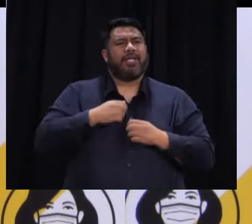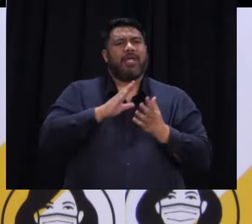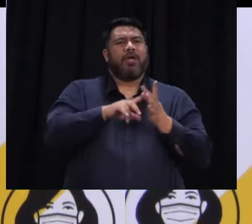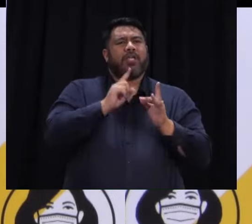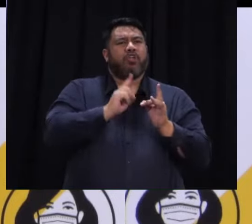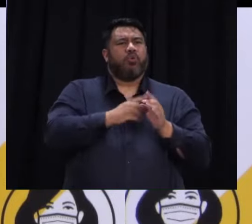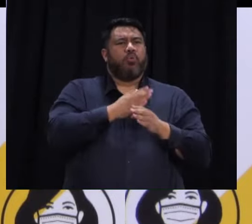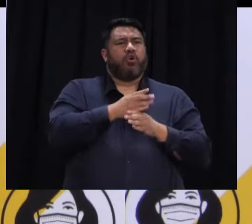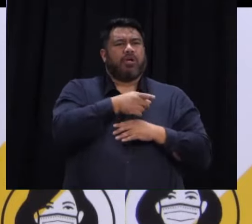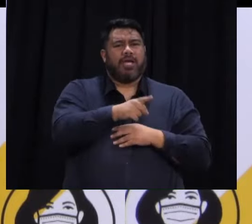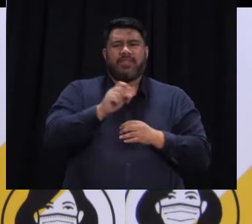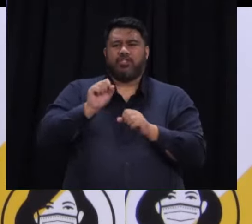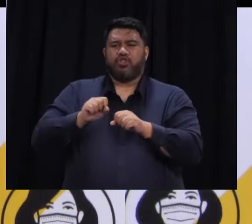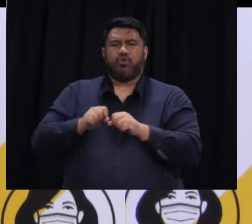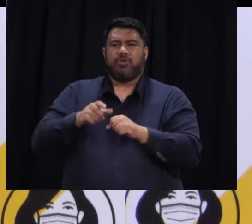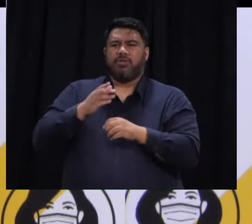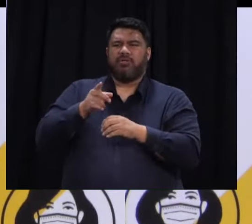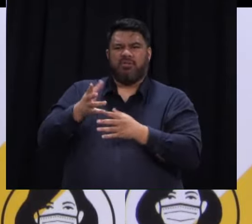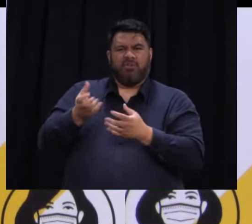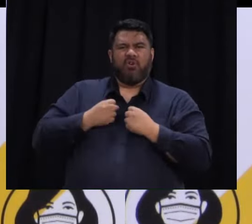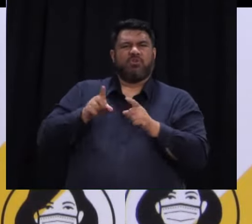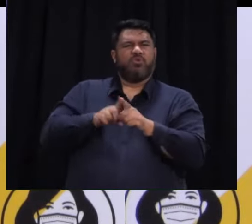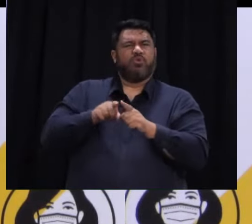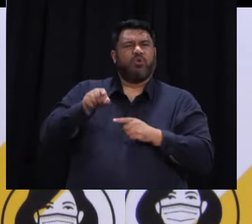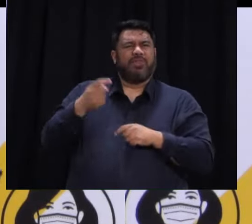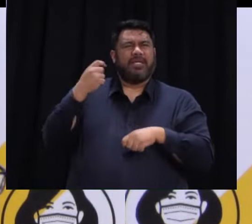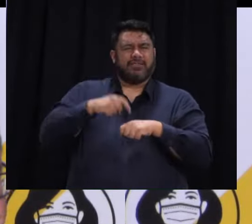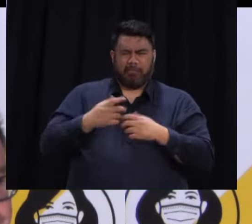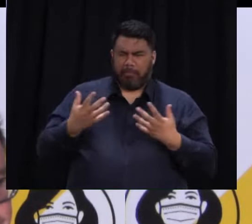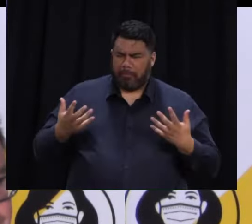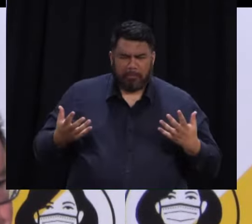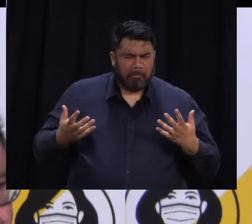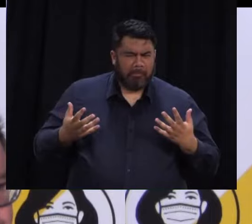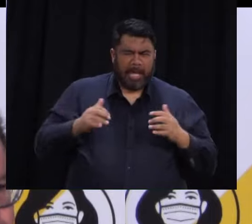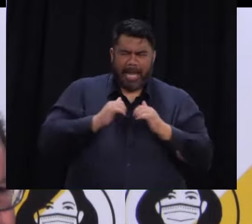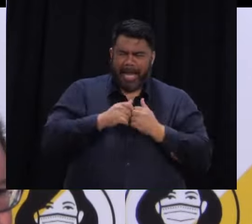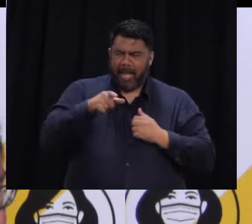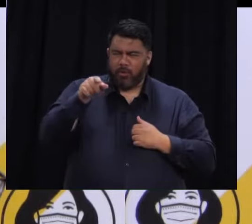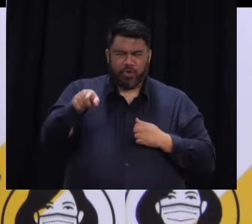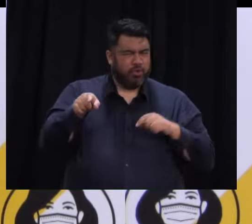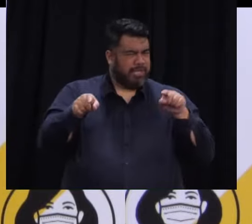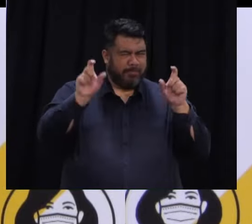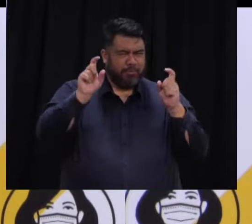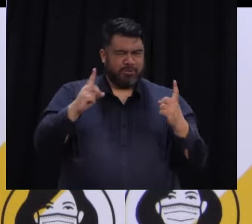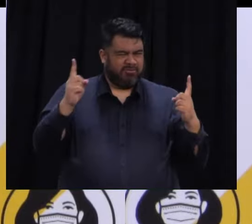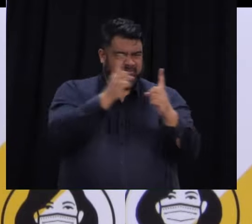back to the case we had last December with the defence force